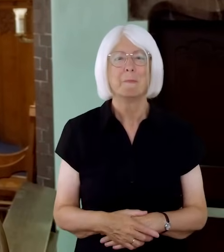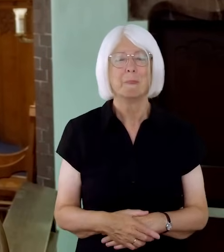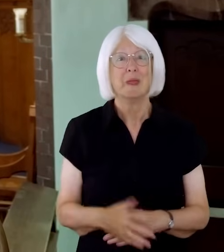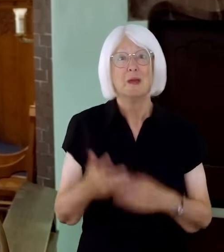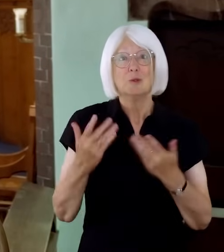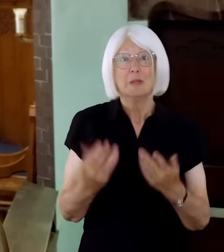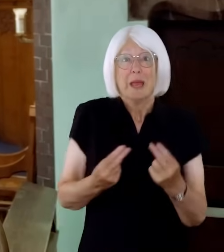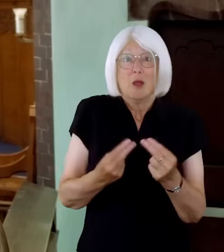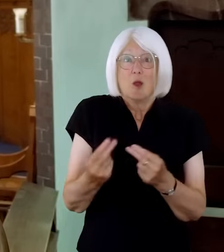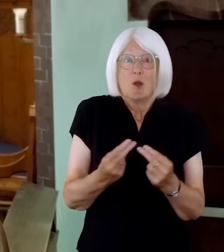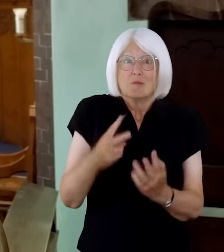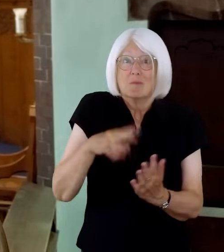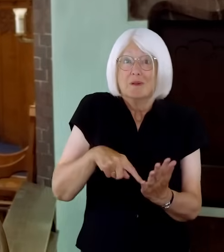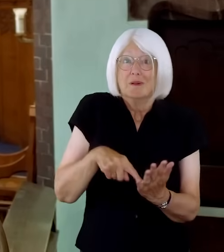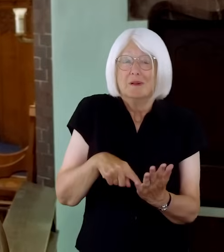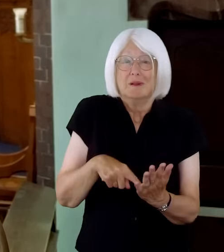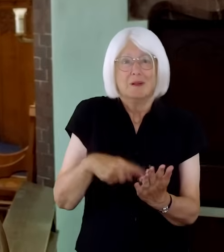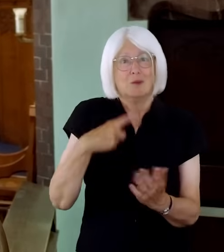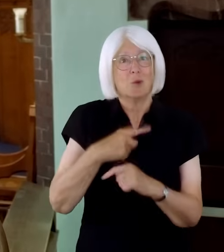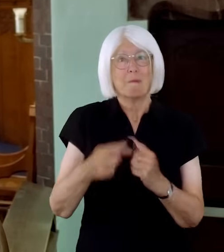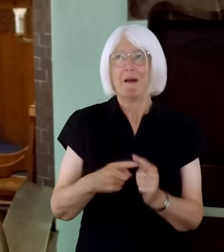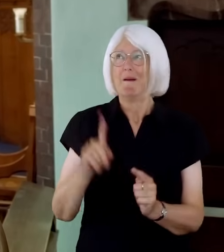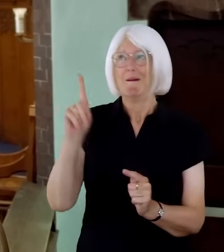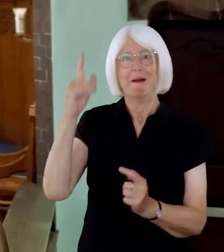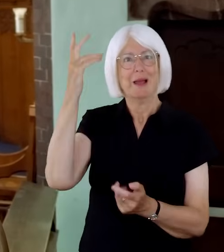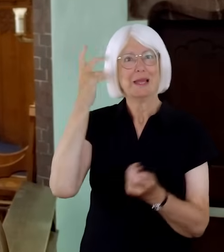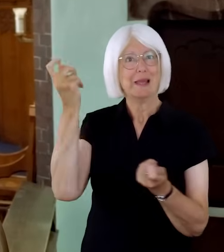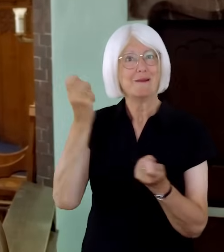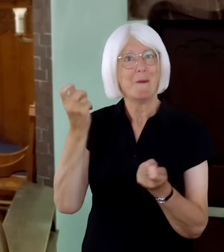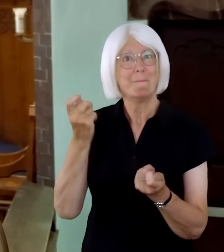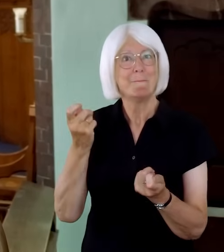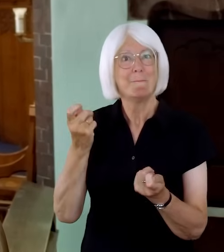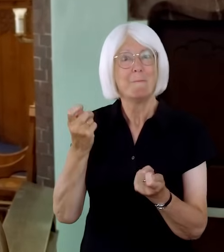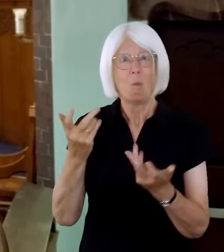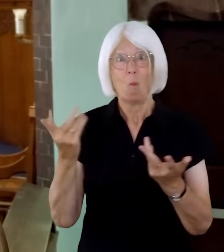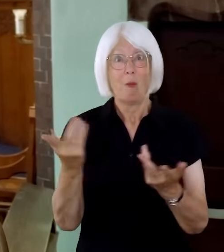Today's Gospel speaks of God's kingdom coming, a kingdom where people